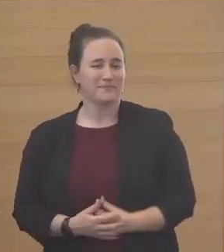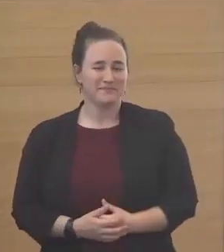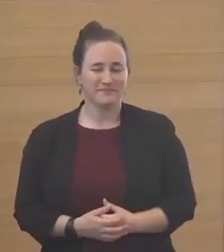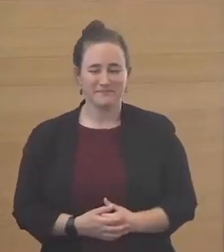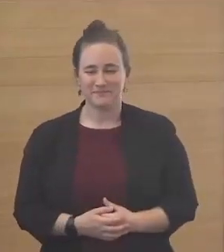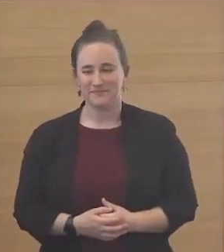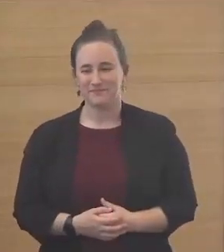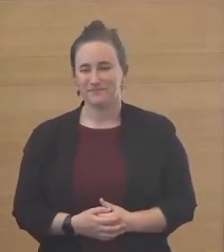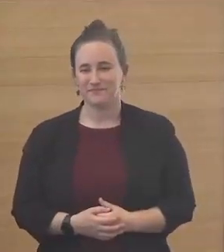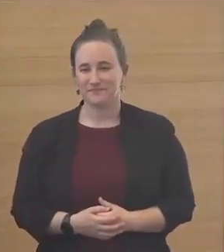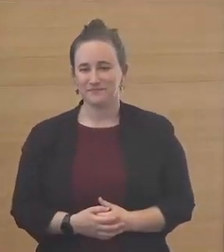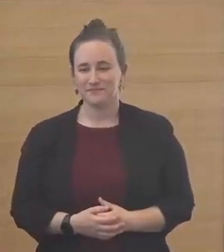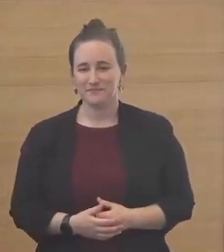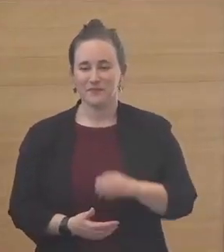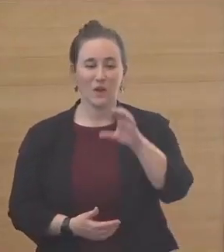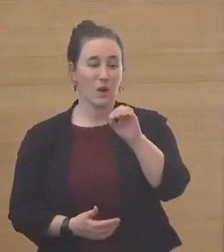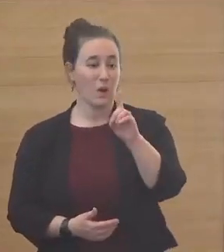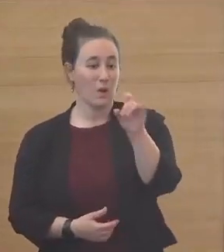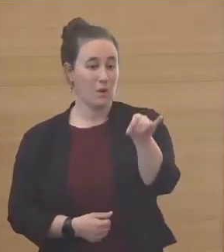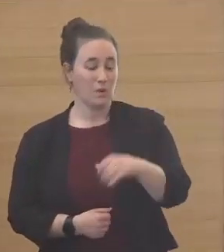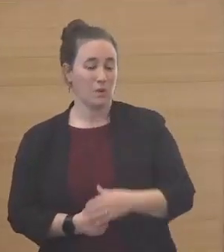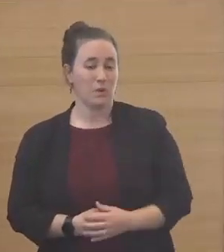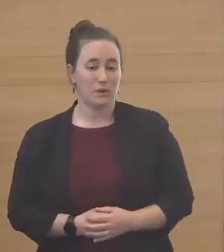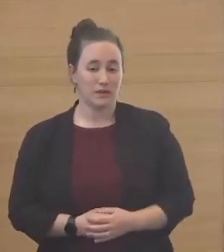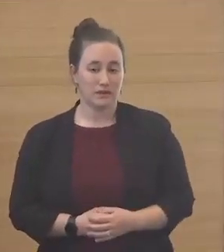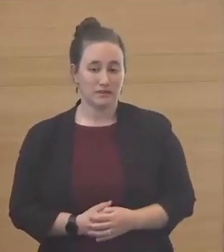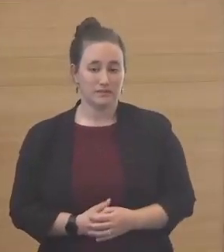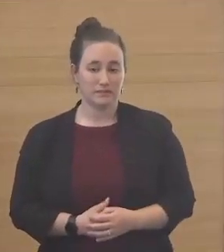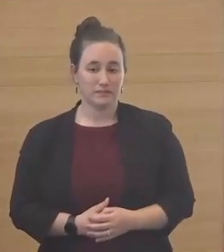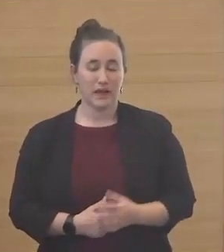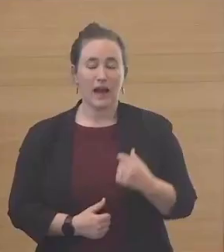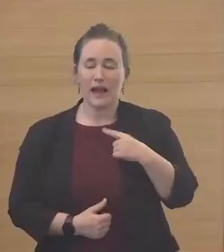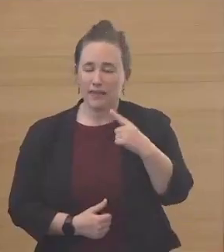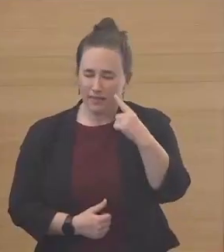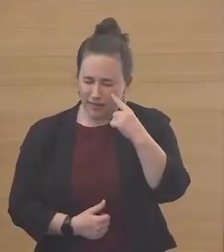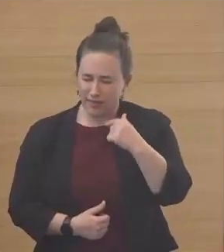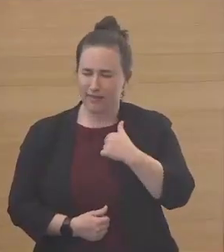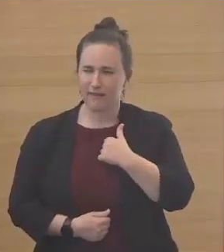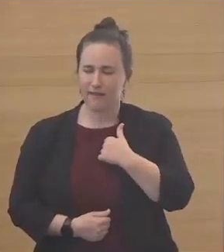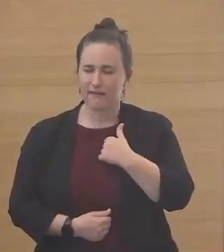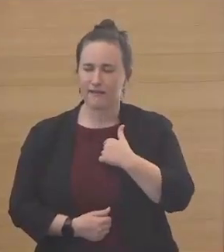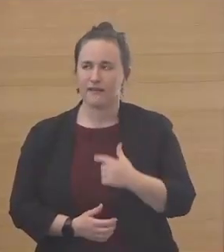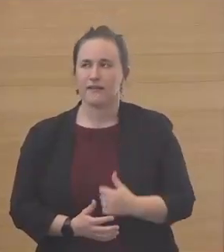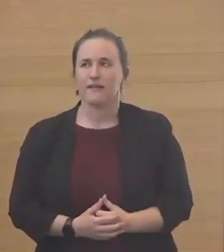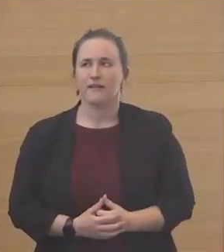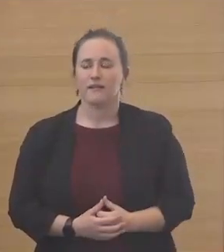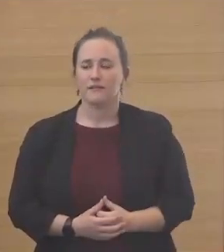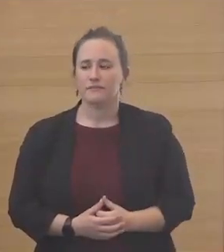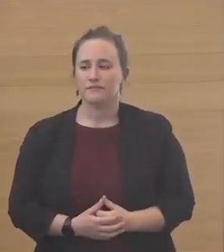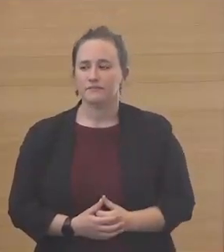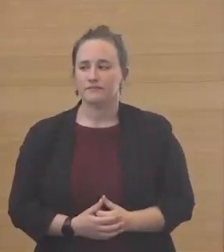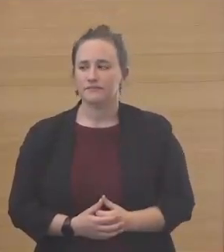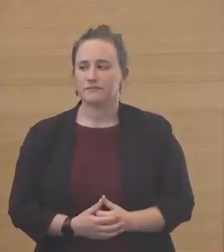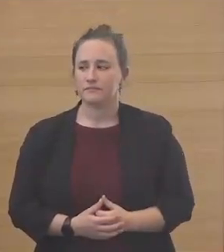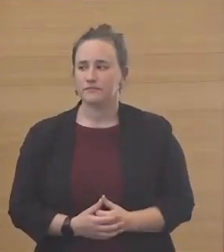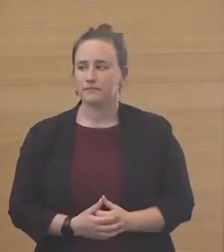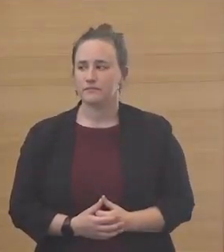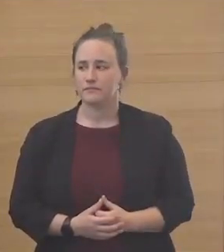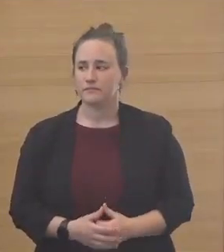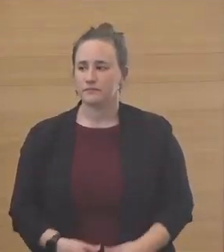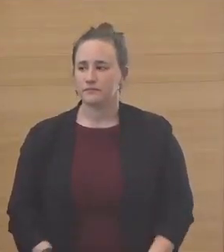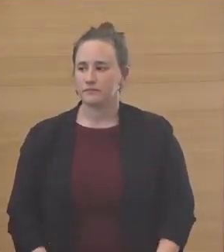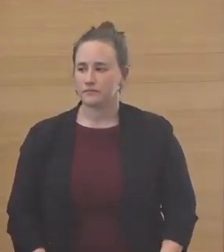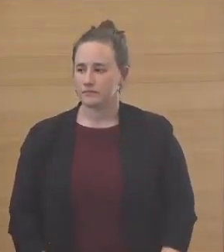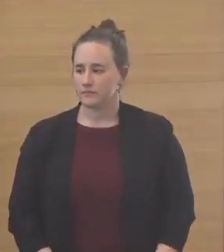I think for research,